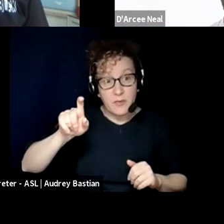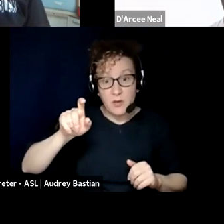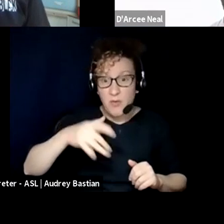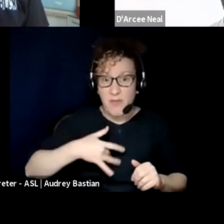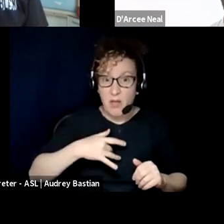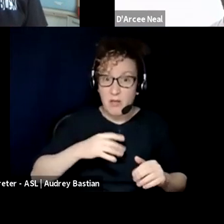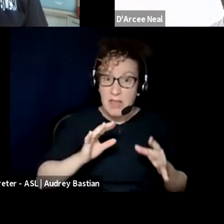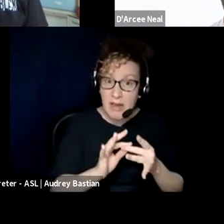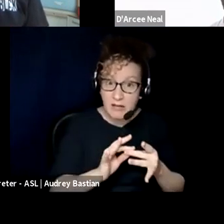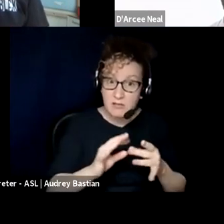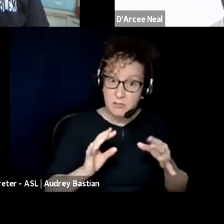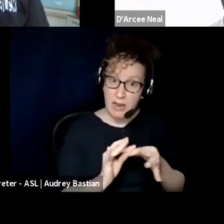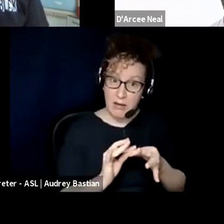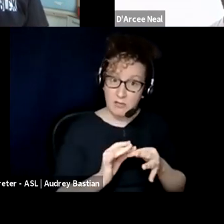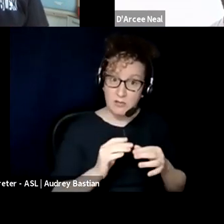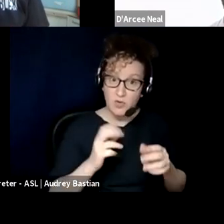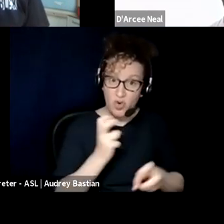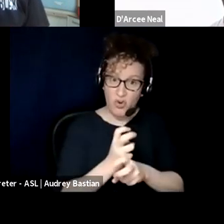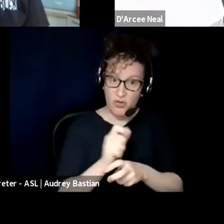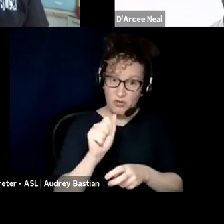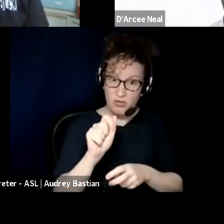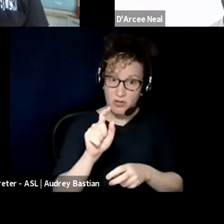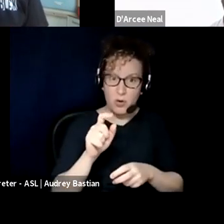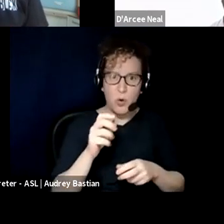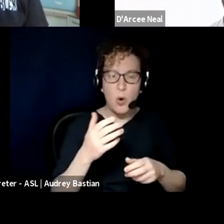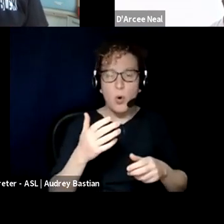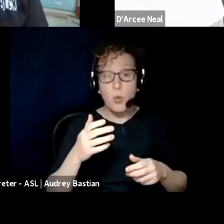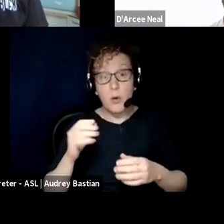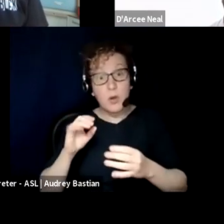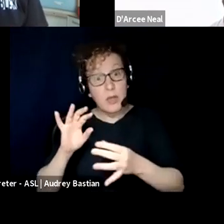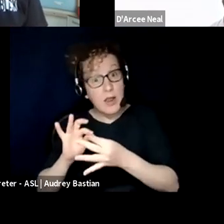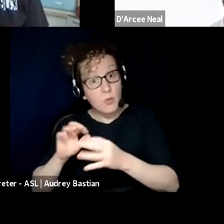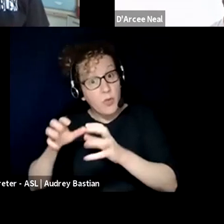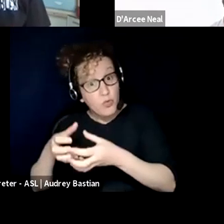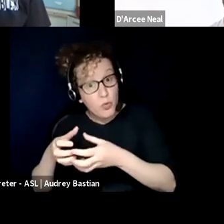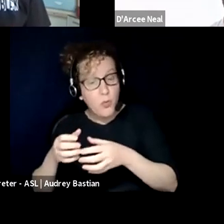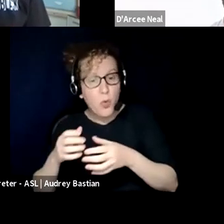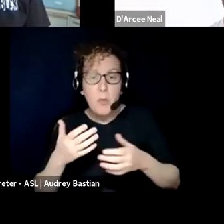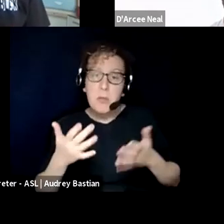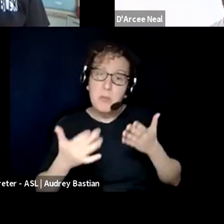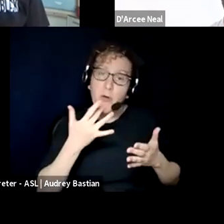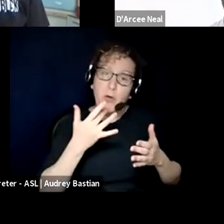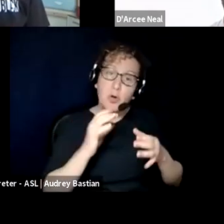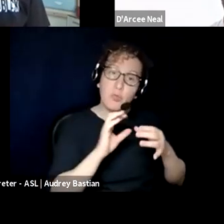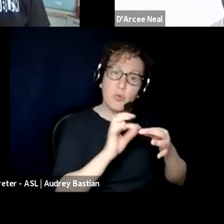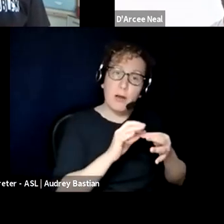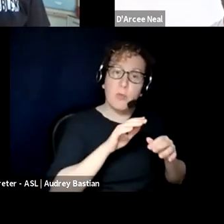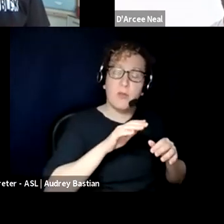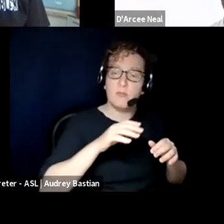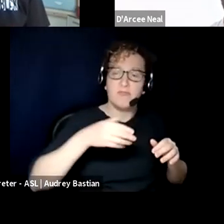share their experience. GILLIAN GILES: This is Gillian. I am willing to share. For